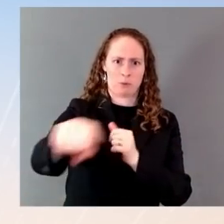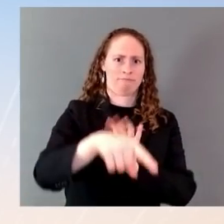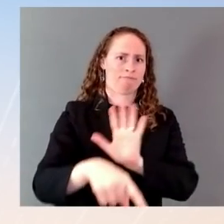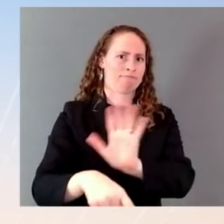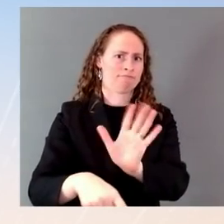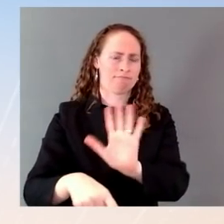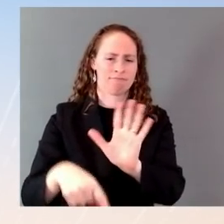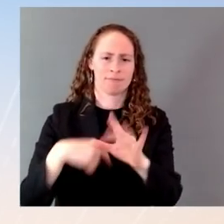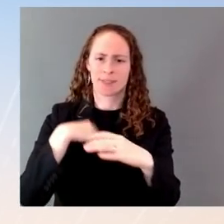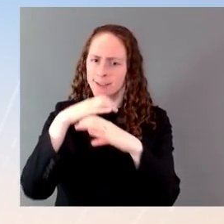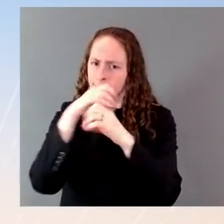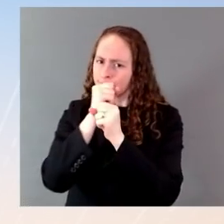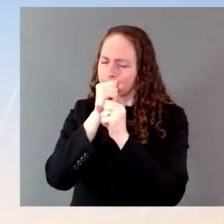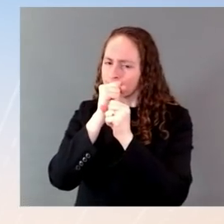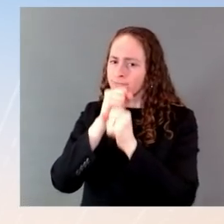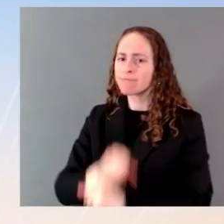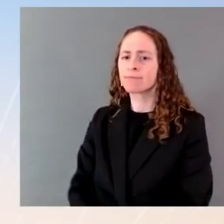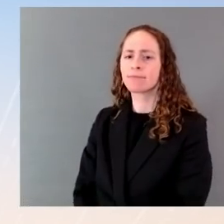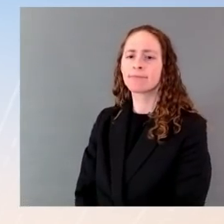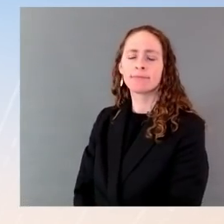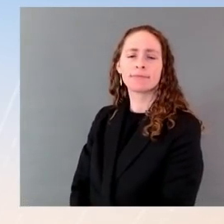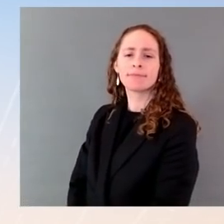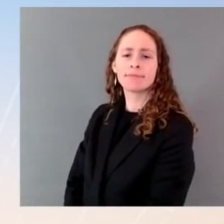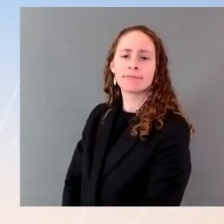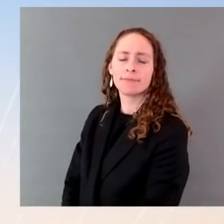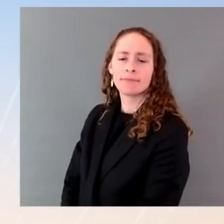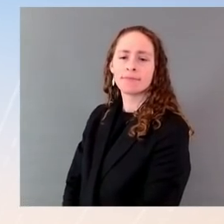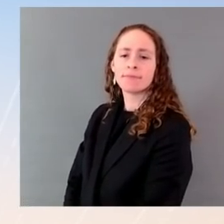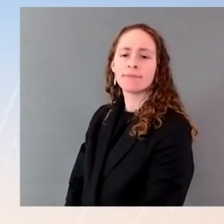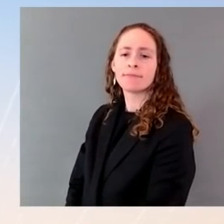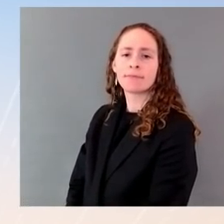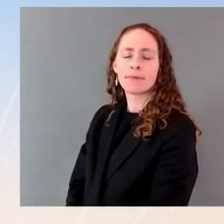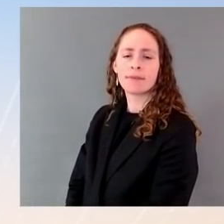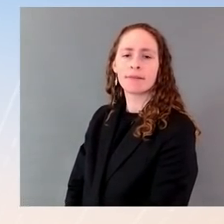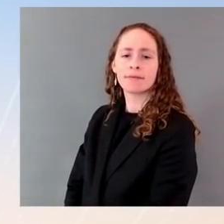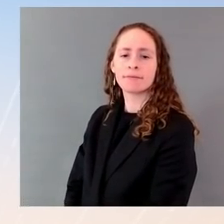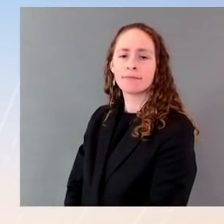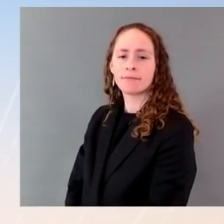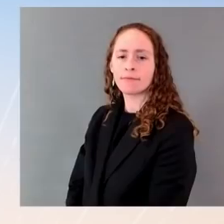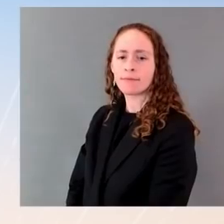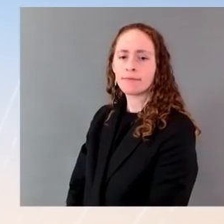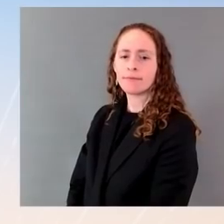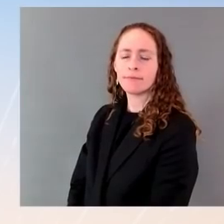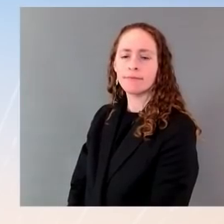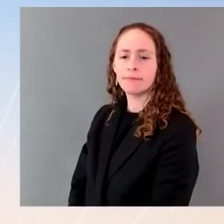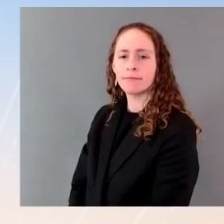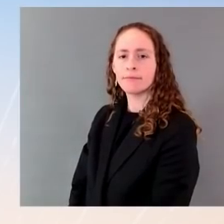to commit to not allow NATO -- or Ukraine to join NATO? And did President Biden make any kinds of concessions,